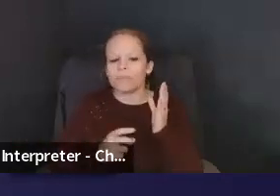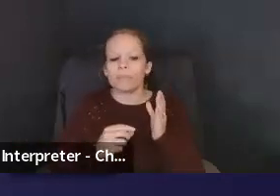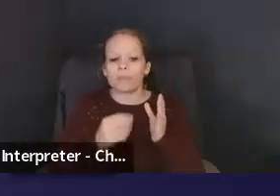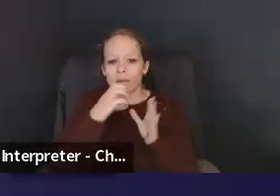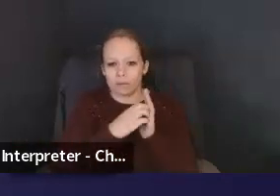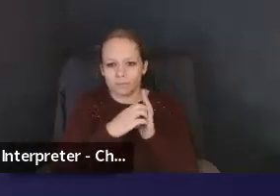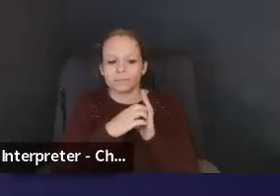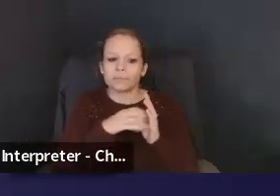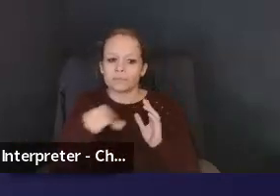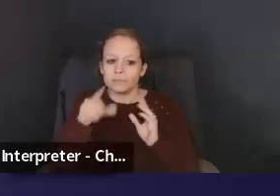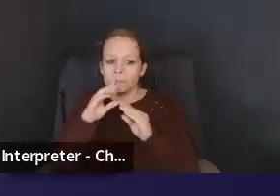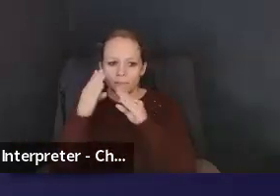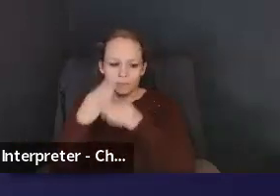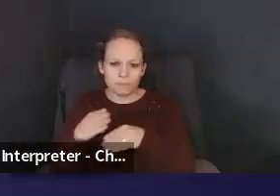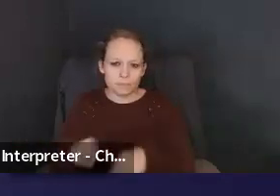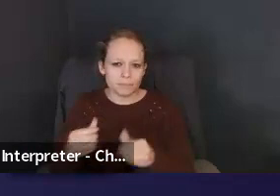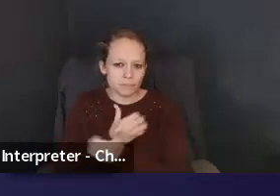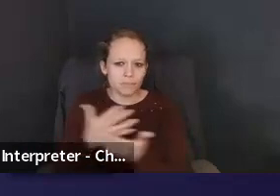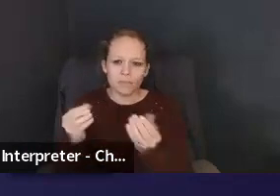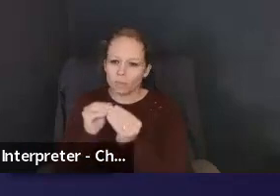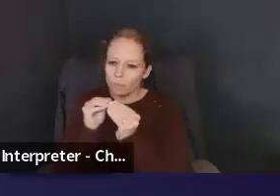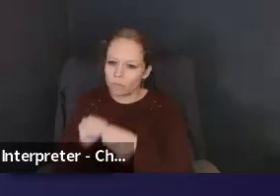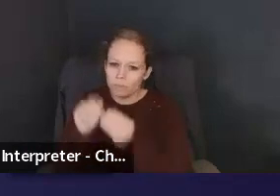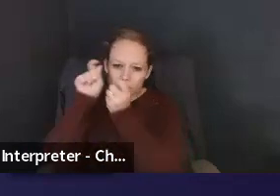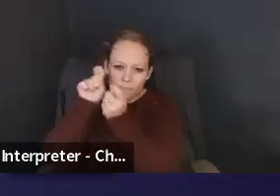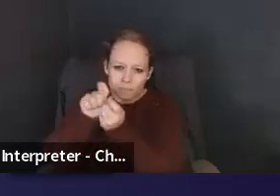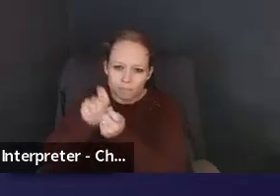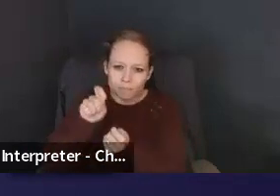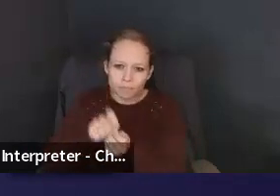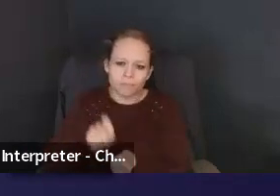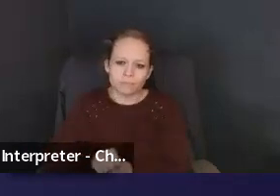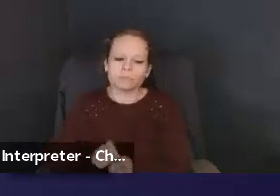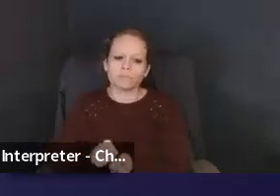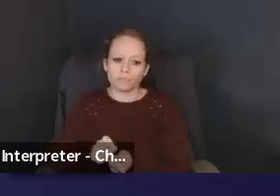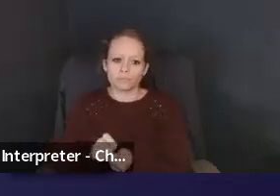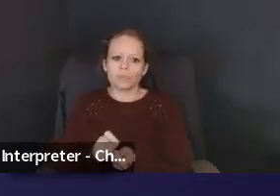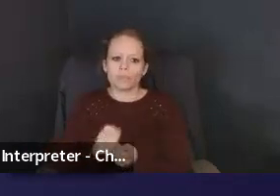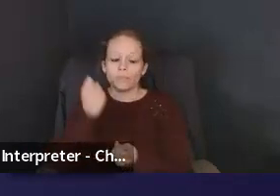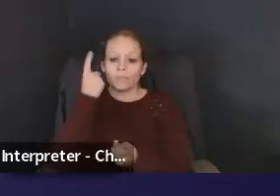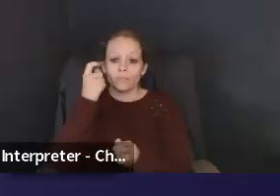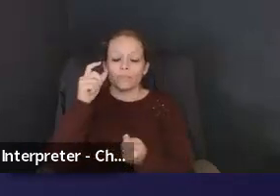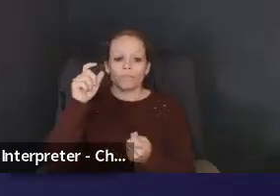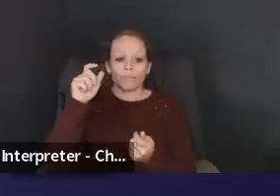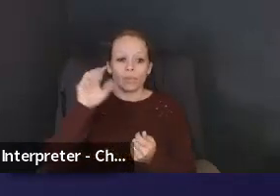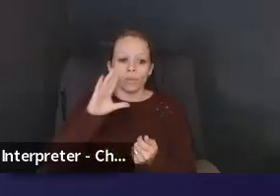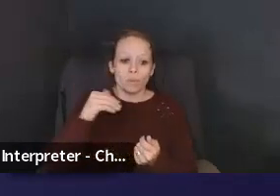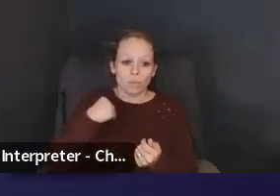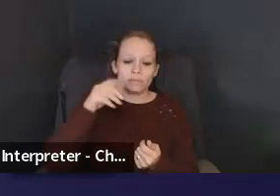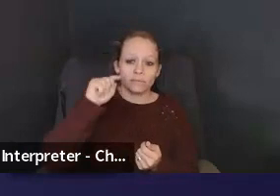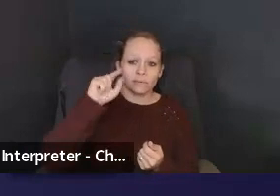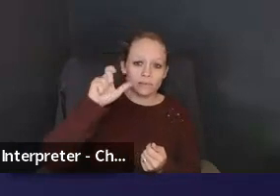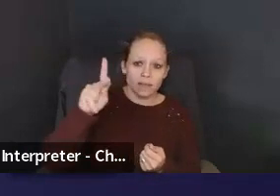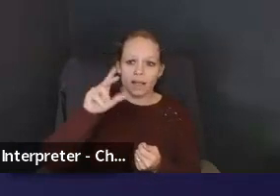breaks everything down into detail but it breaks it down into a task by time grid that becomes,